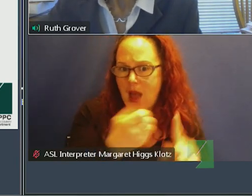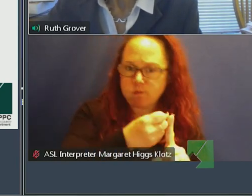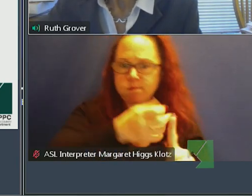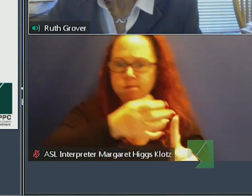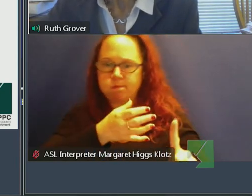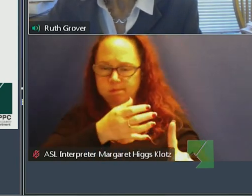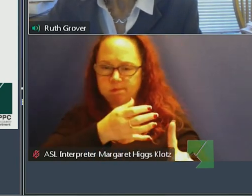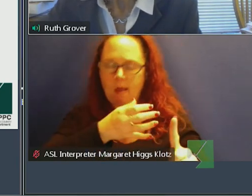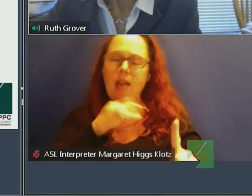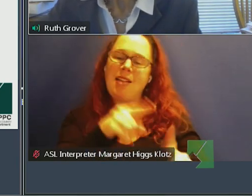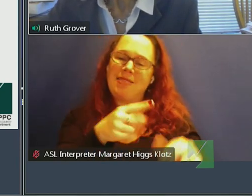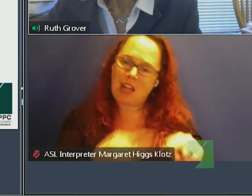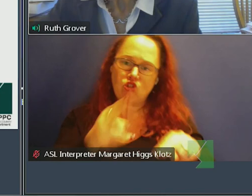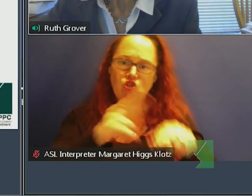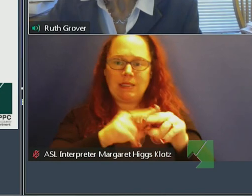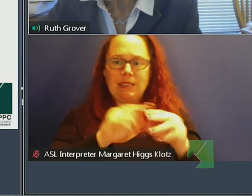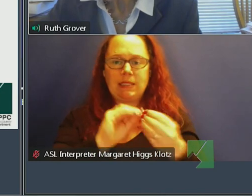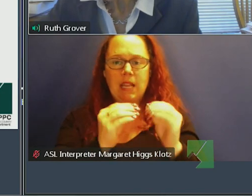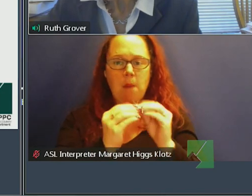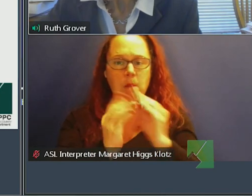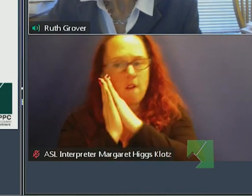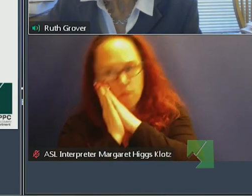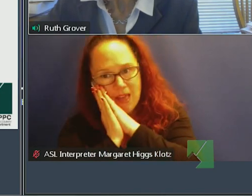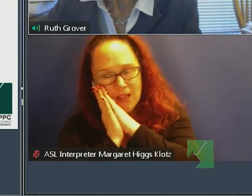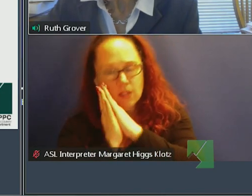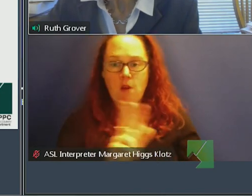number of beds in the facility from 36 to 56,